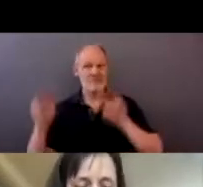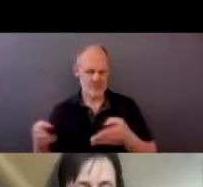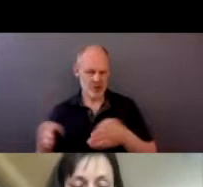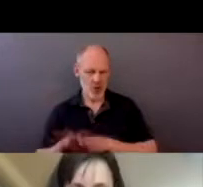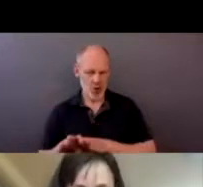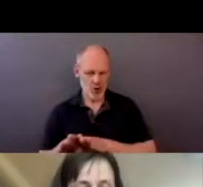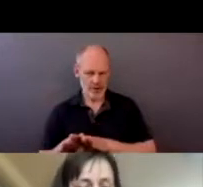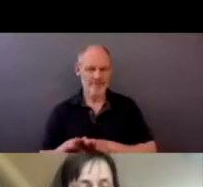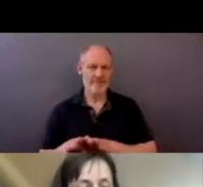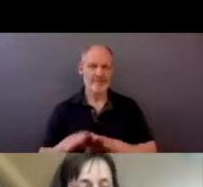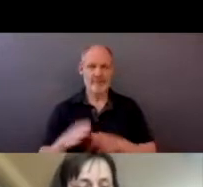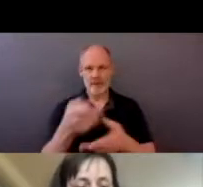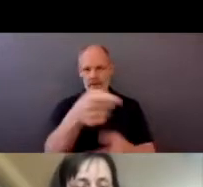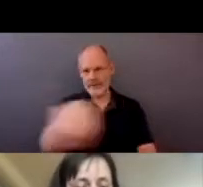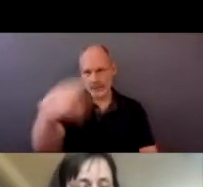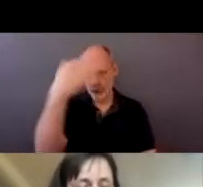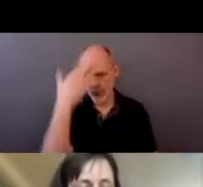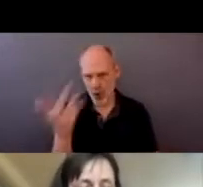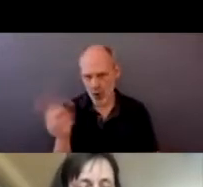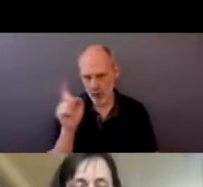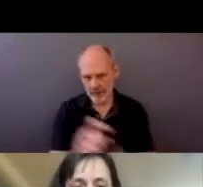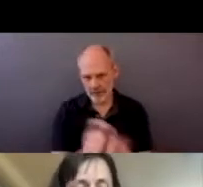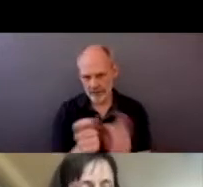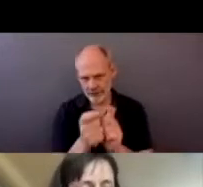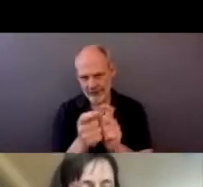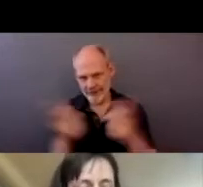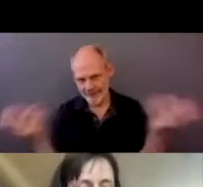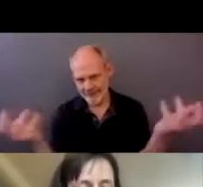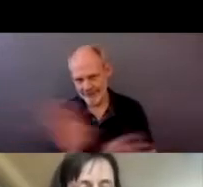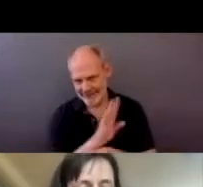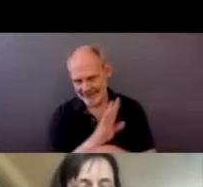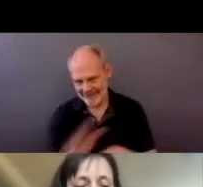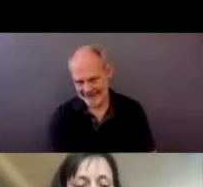had to pivot and transposed several of our programs to work online